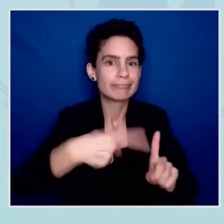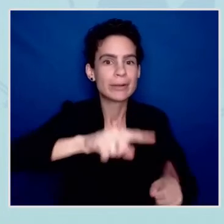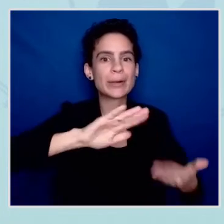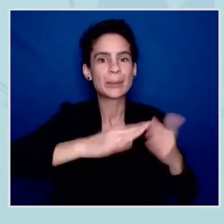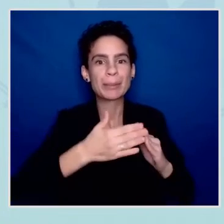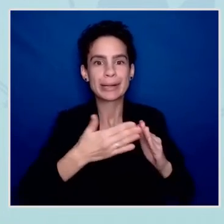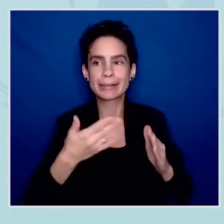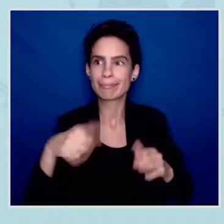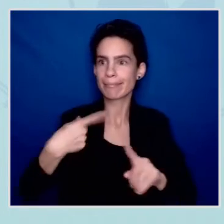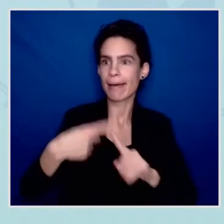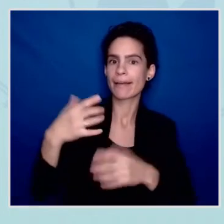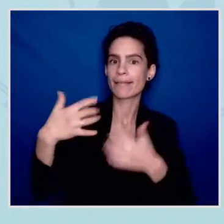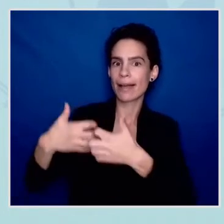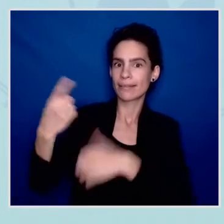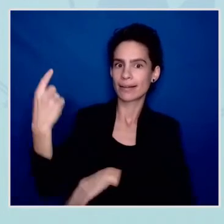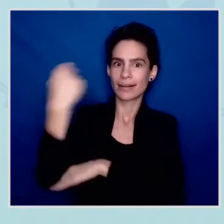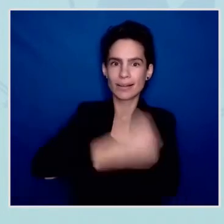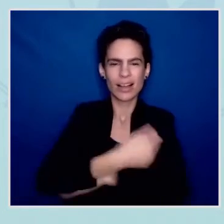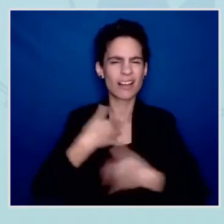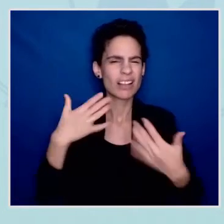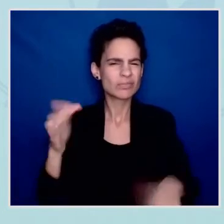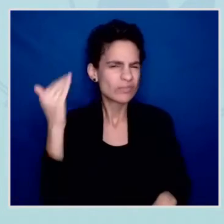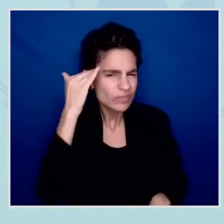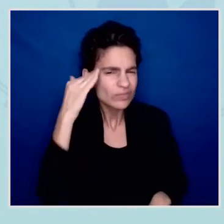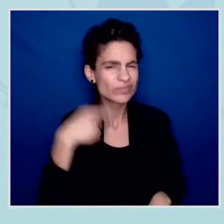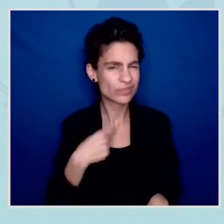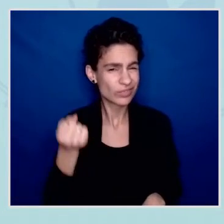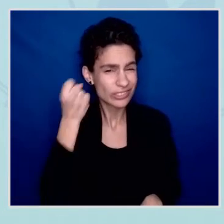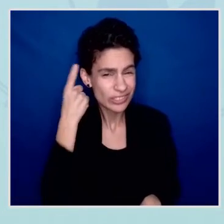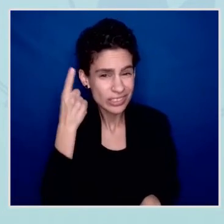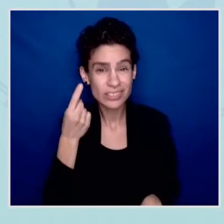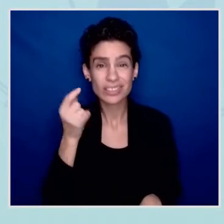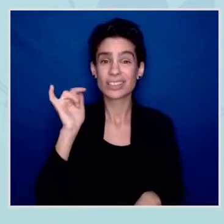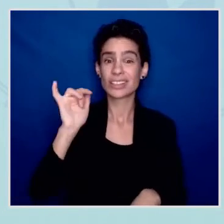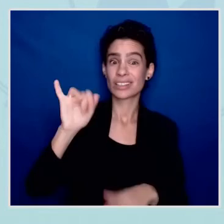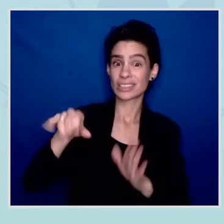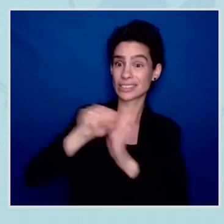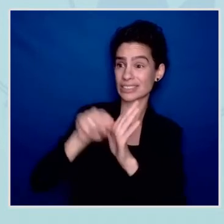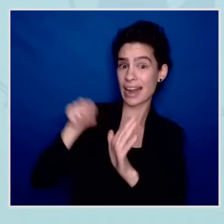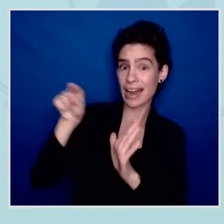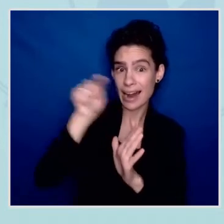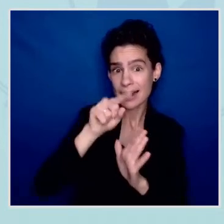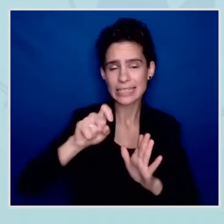WOULD MEAN FOR FAMILIES WHO HAD FALLEN ON HARD TIMES, FOR